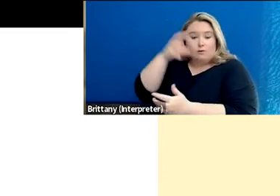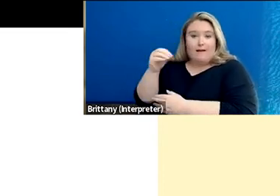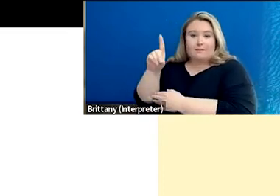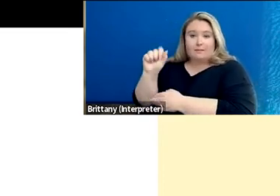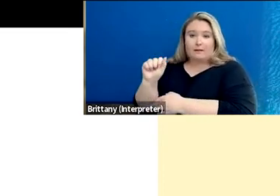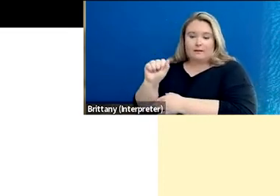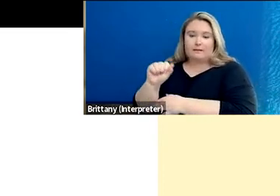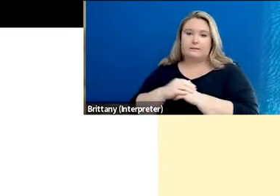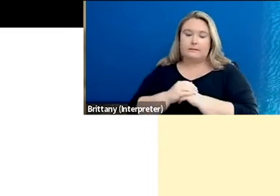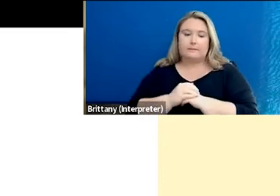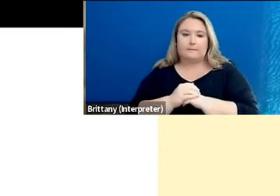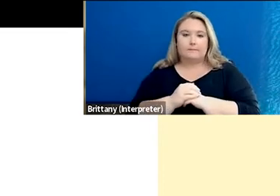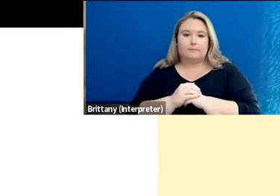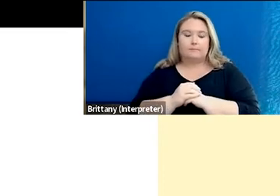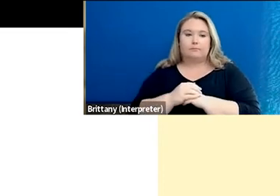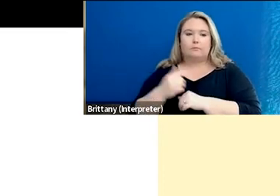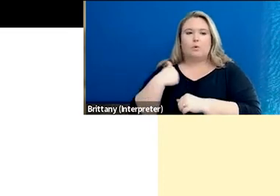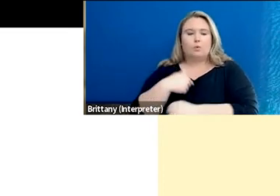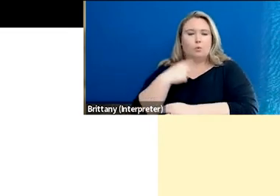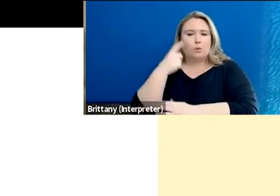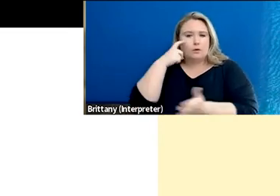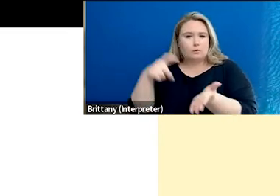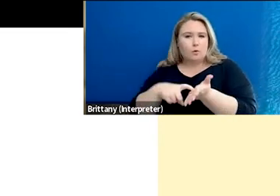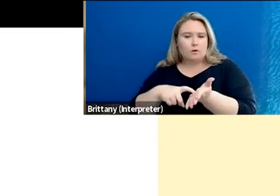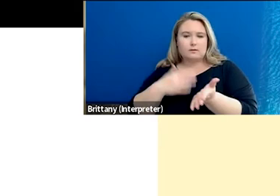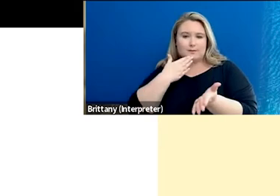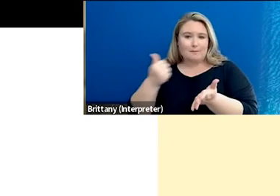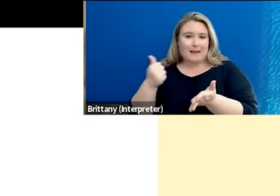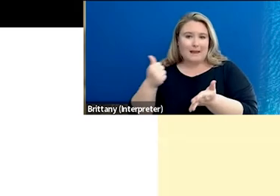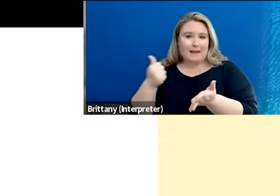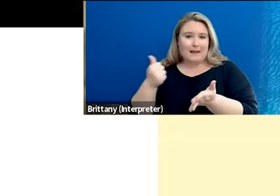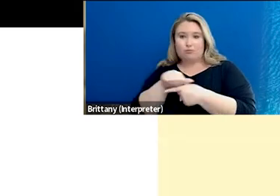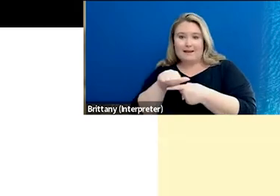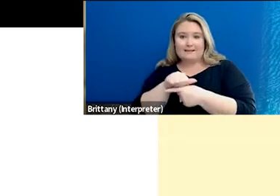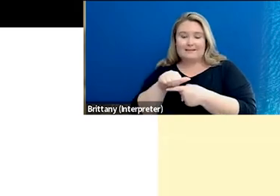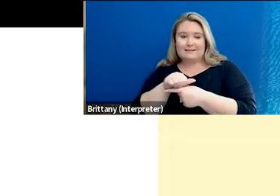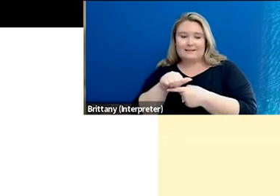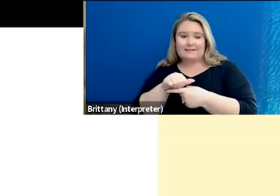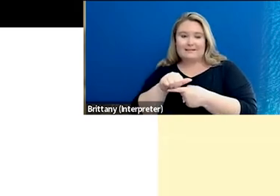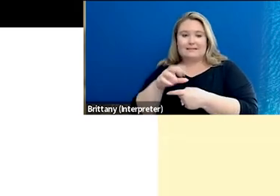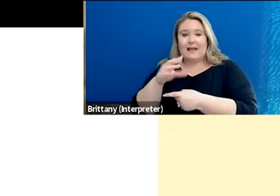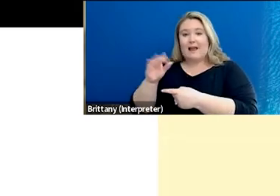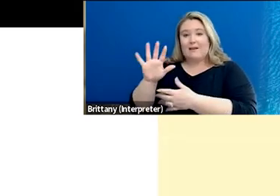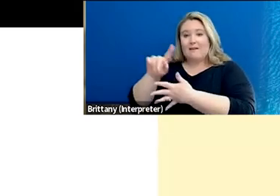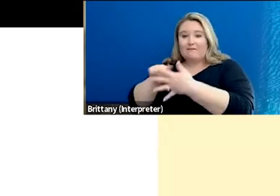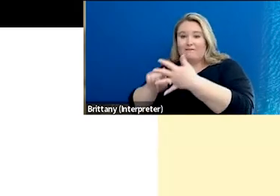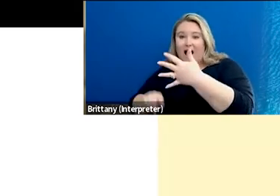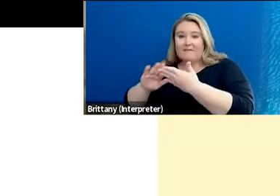We found the best practices of Miami-Dade County and five entitlement cities, which are Miami,